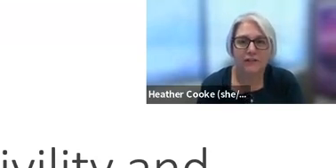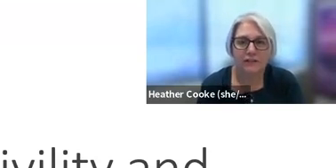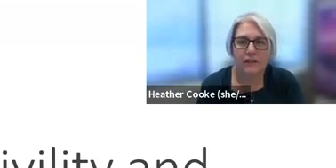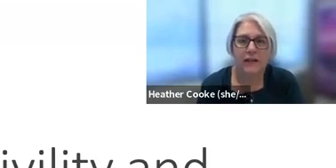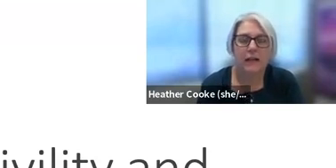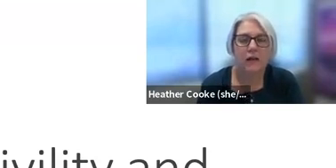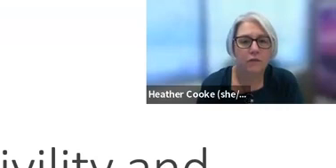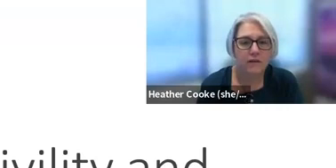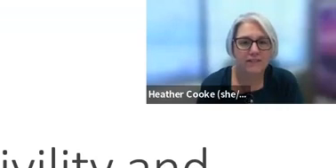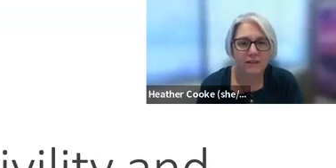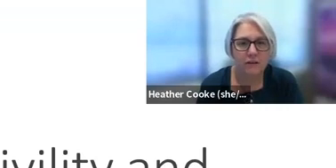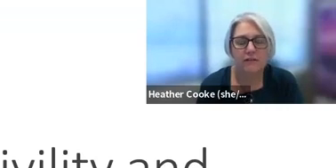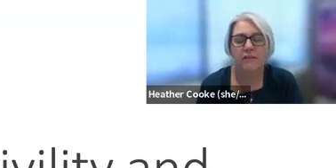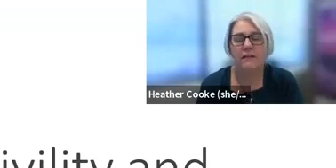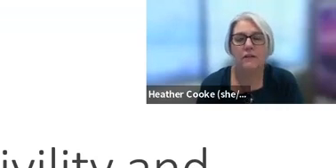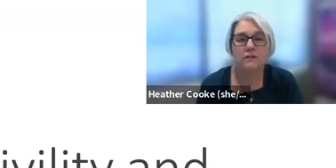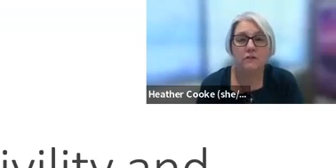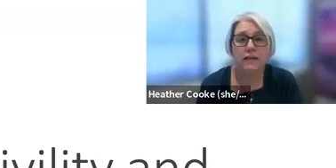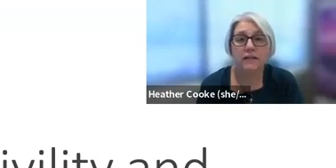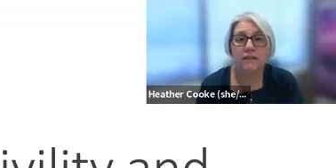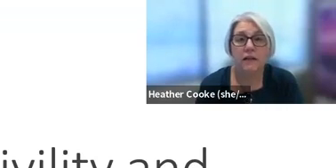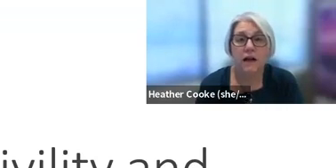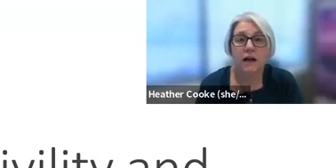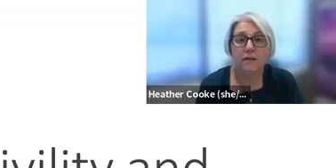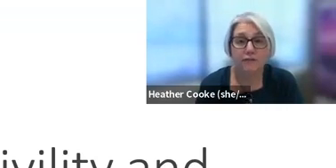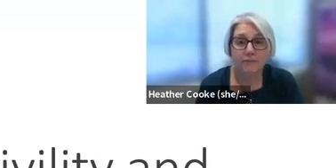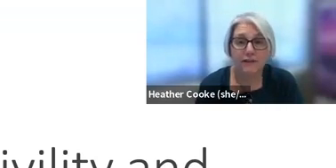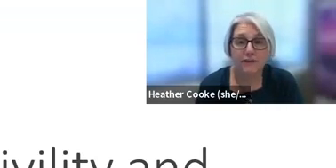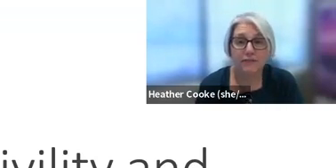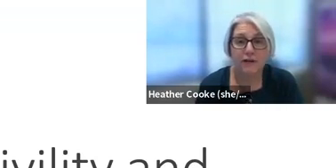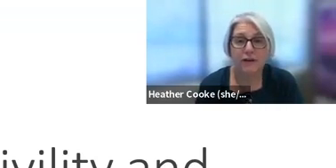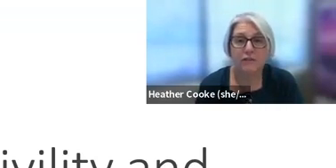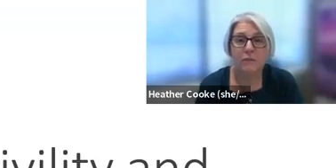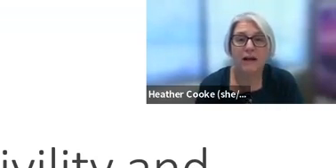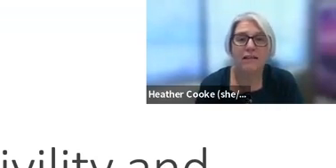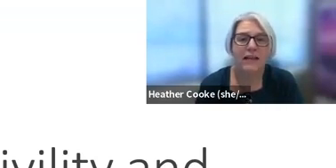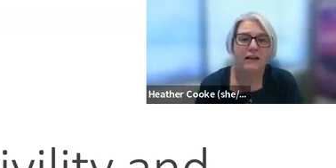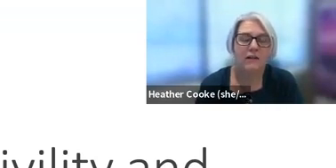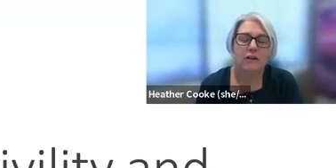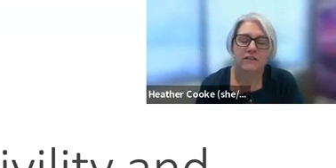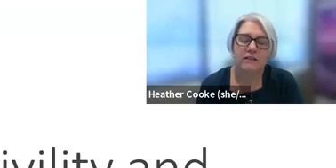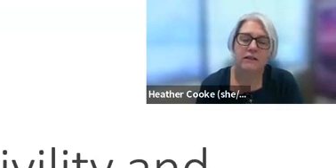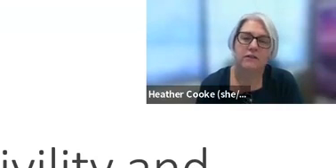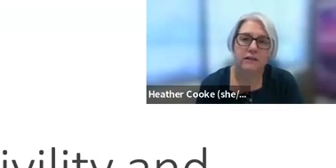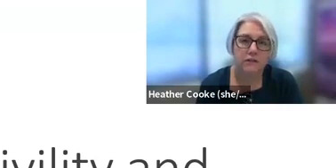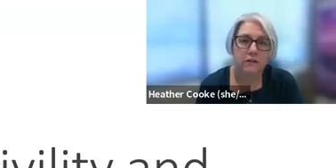also want to acknowledge the fact that you're joining us from near and far as well and acknowledging the traditional